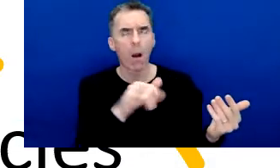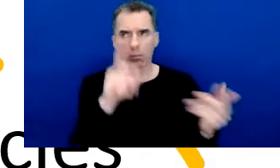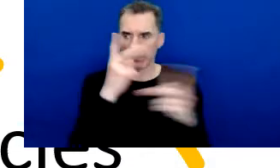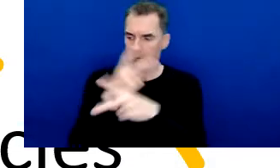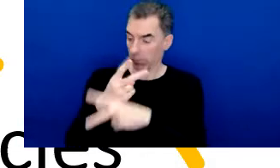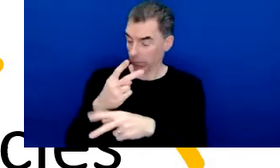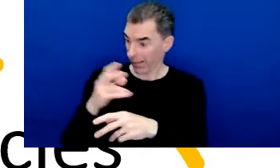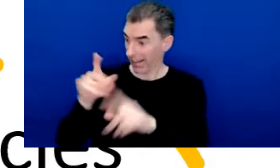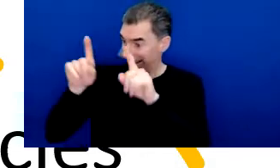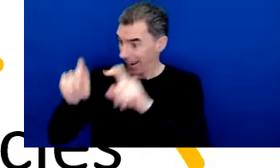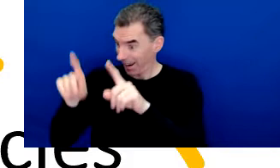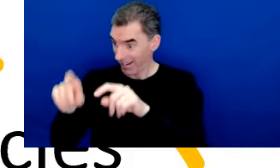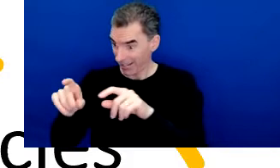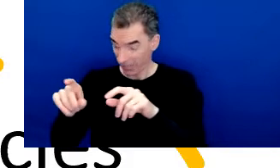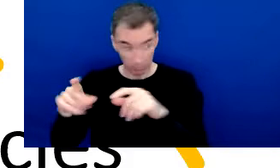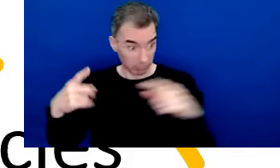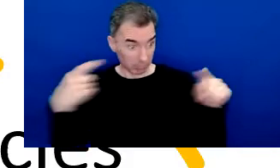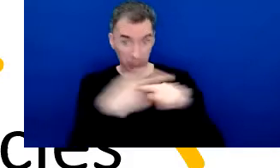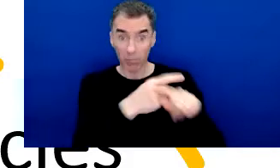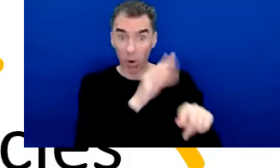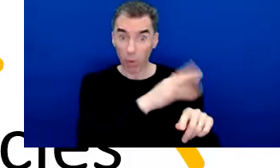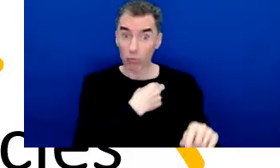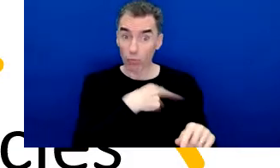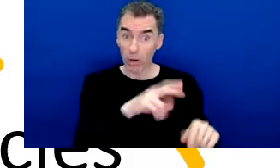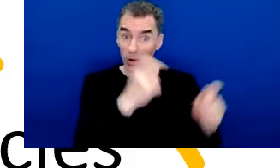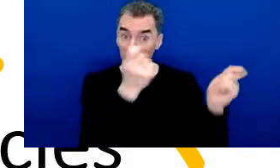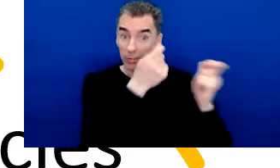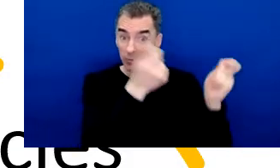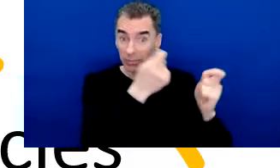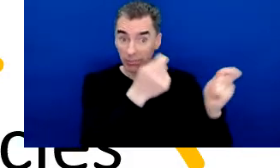of a very important religious holiday, that you honor that.